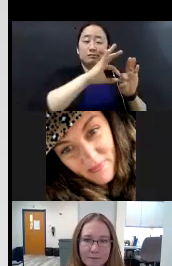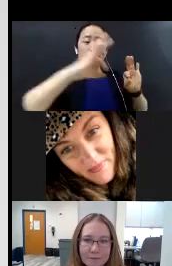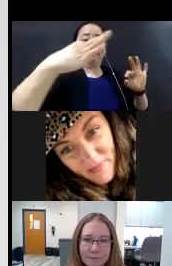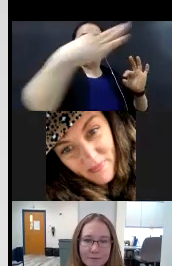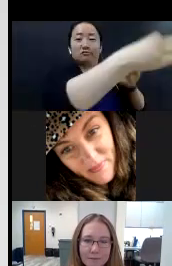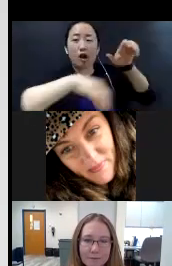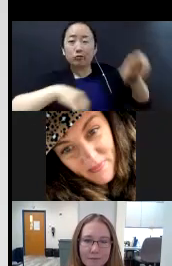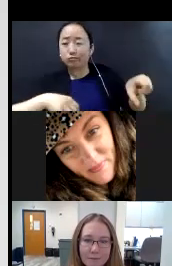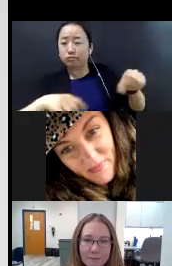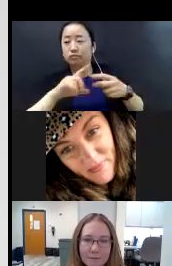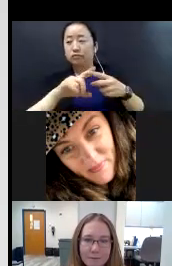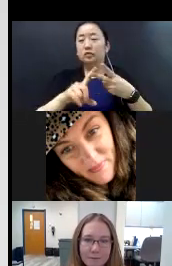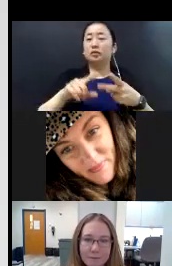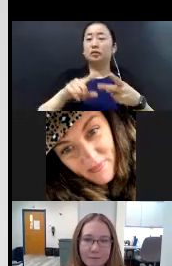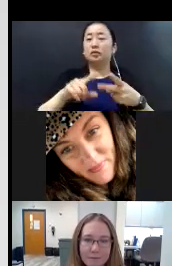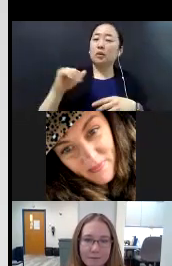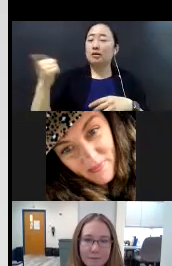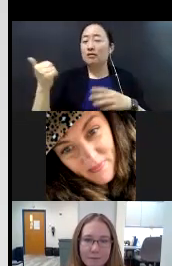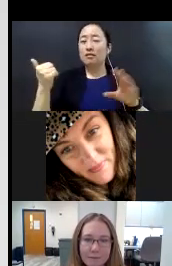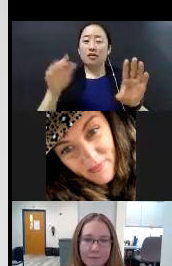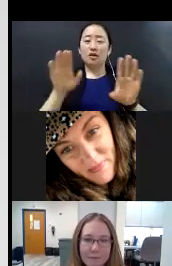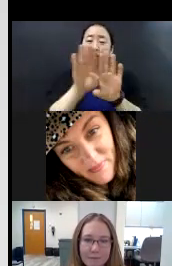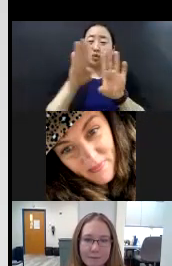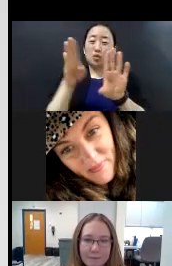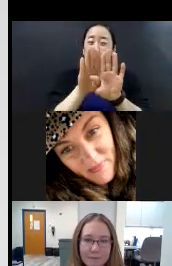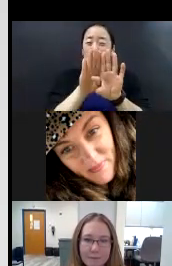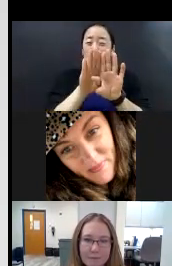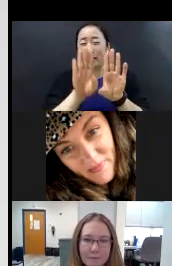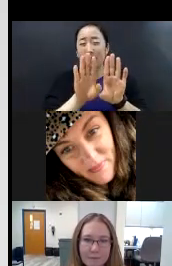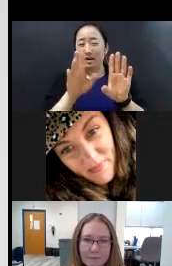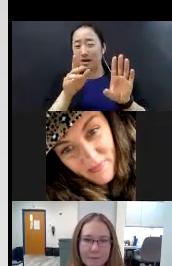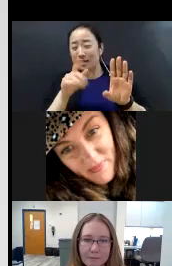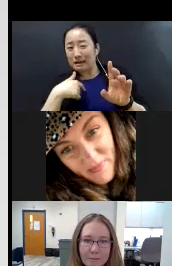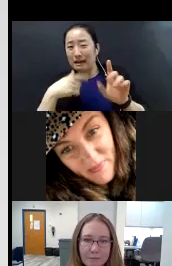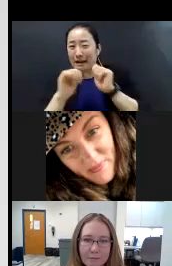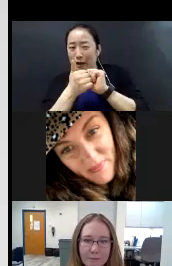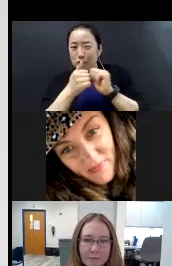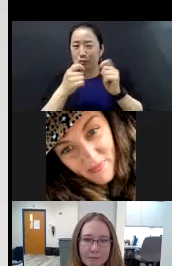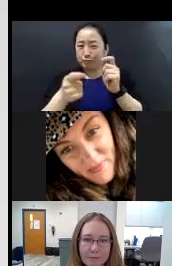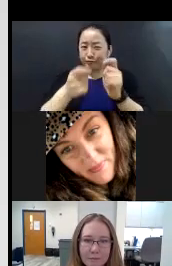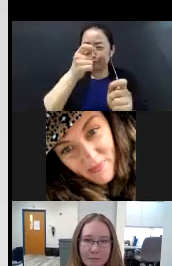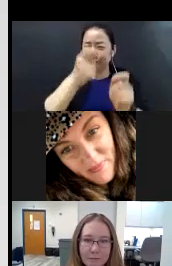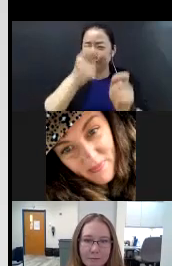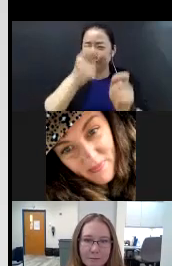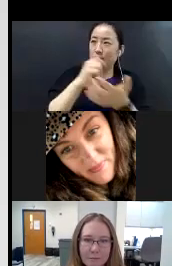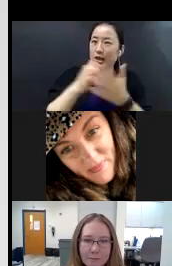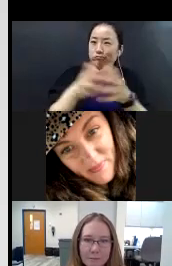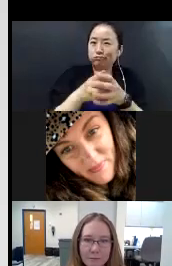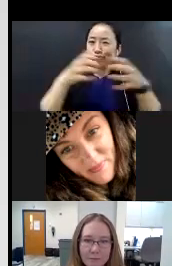MAYBE MOVING A DOOR TO INCREASE SPACE, THINGS LIKE THAT, AND BENEFICIAL IN REAL TIME ESPECIALLY